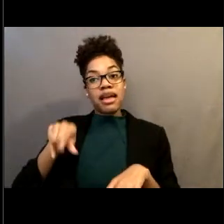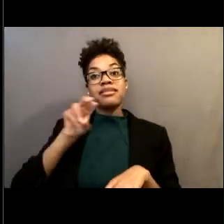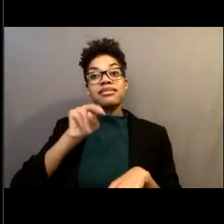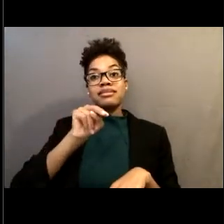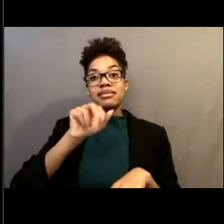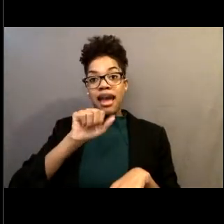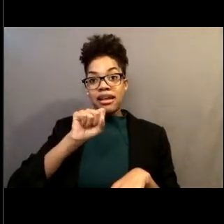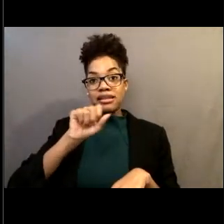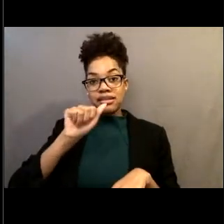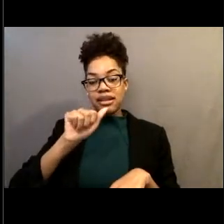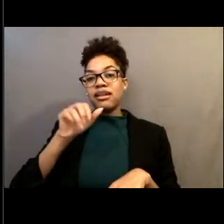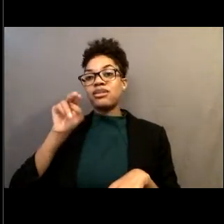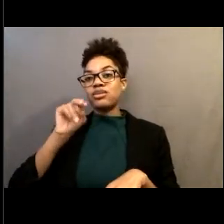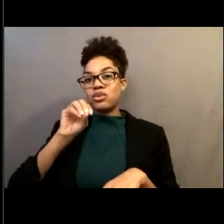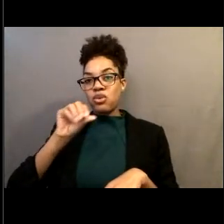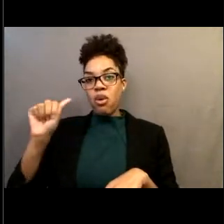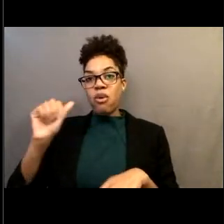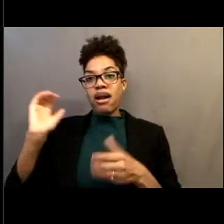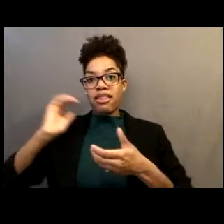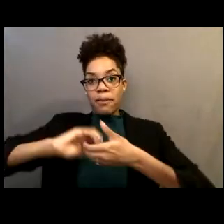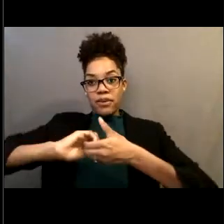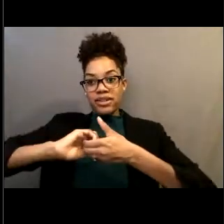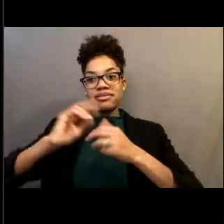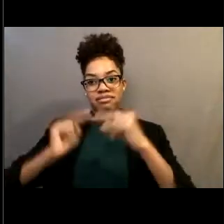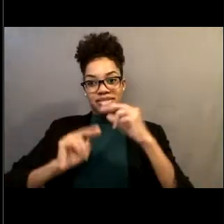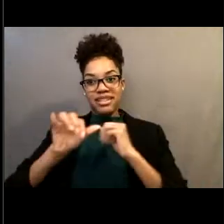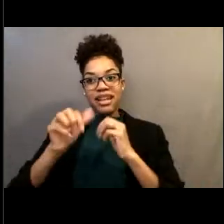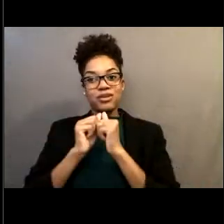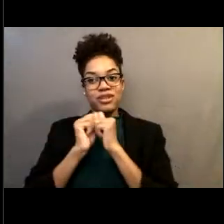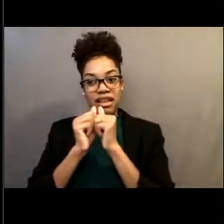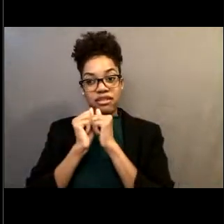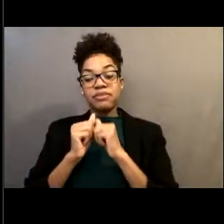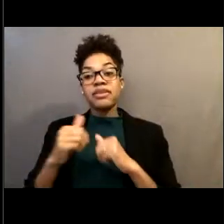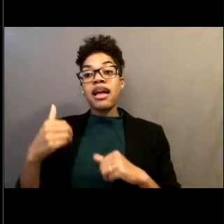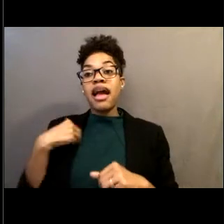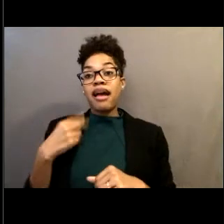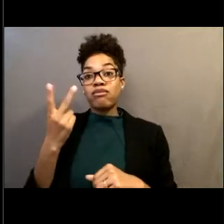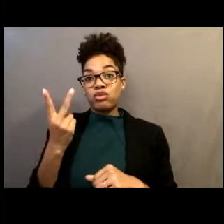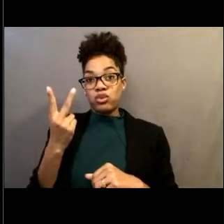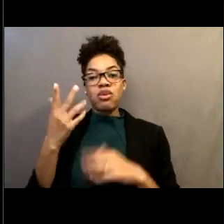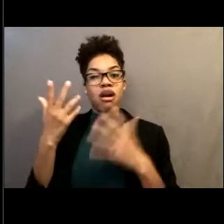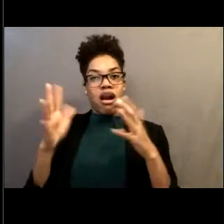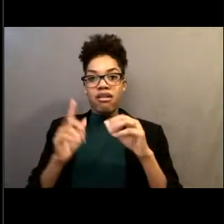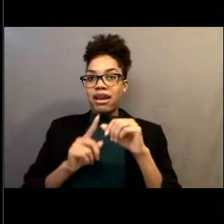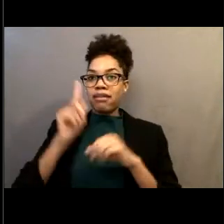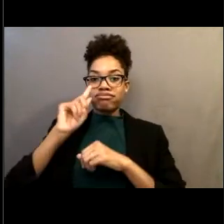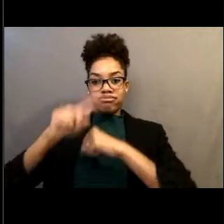You know, we're getting excited about a late next year launch. We have two of these in orbit right now. And this is an example of one of our.